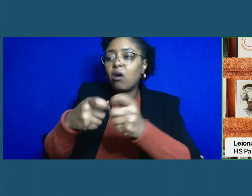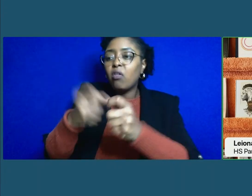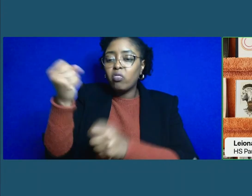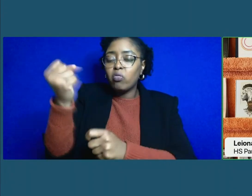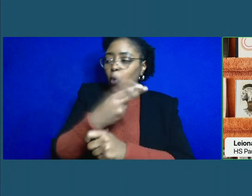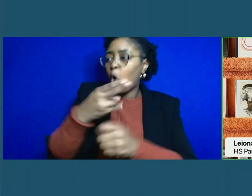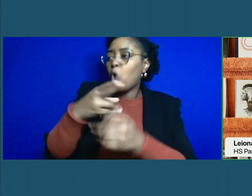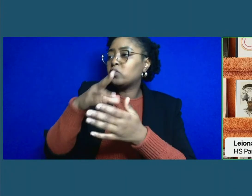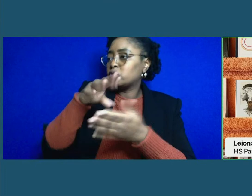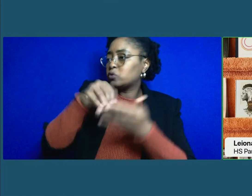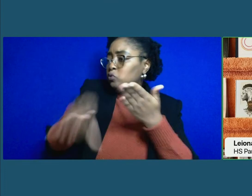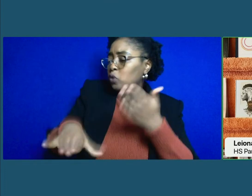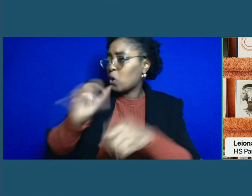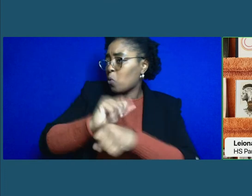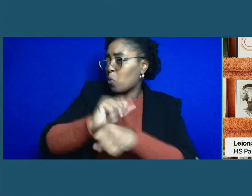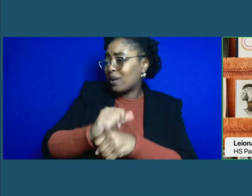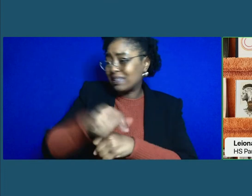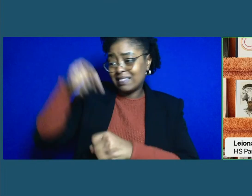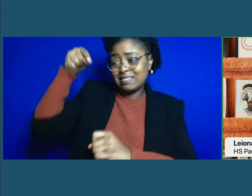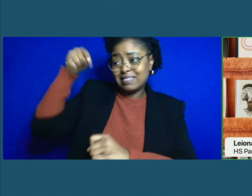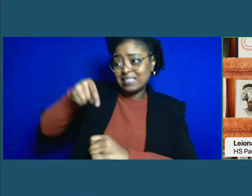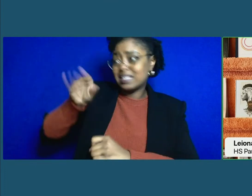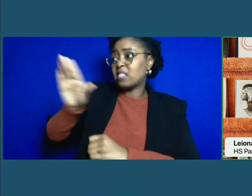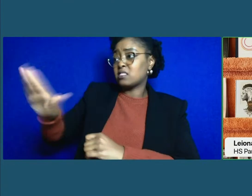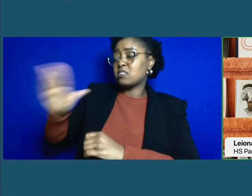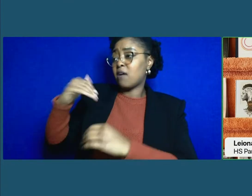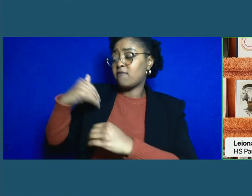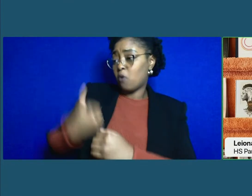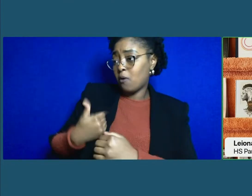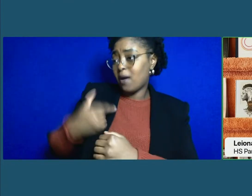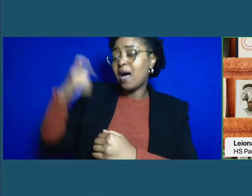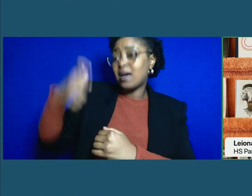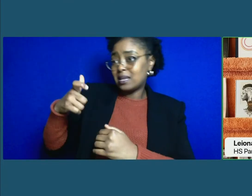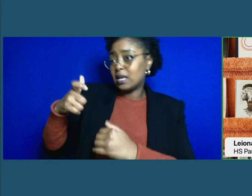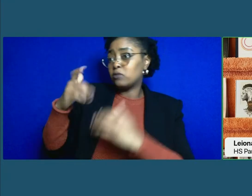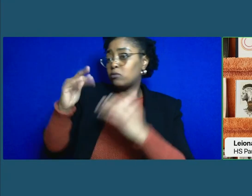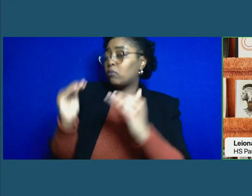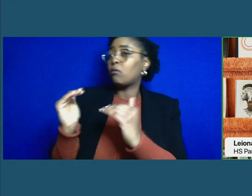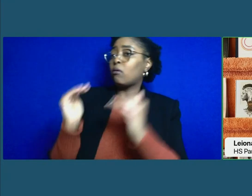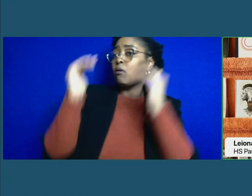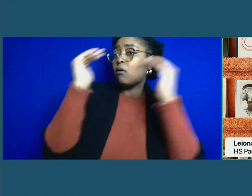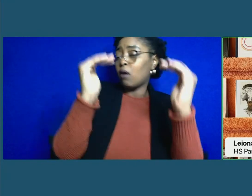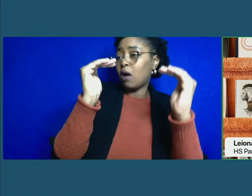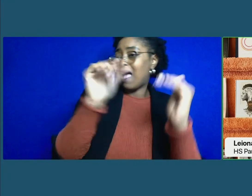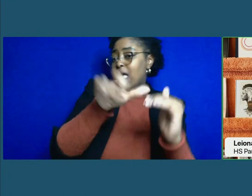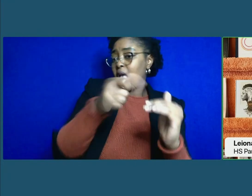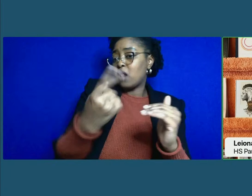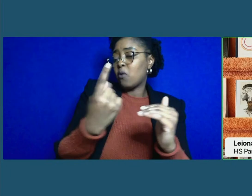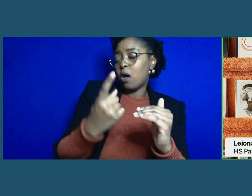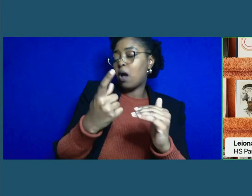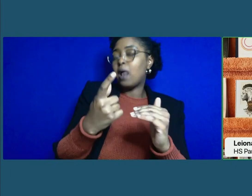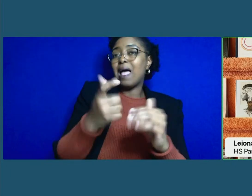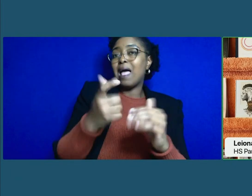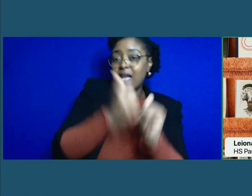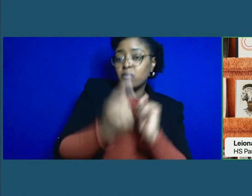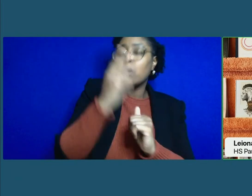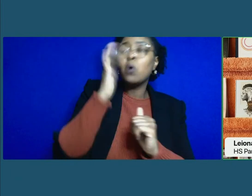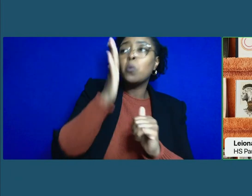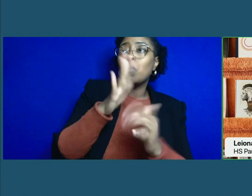teacher should rip up a student's work ever. And that this was in fact their fault and